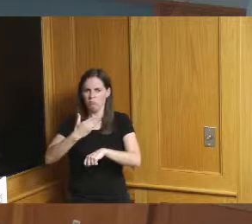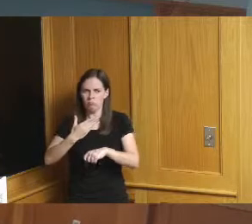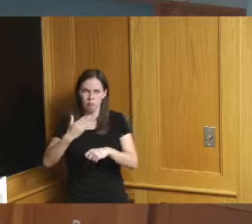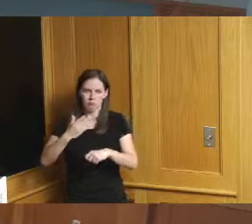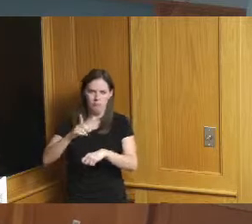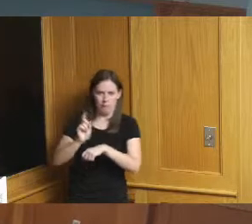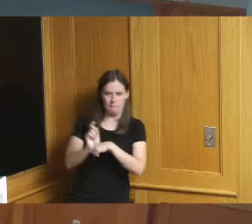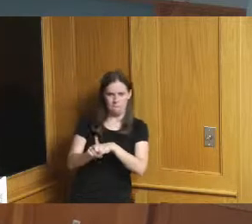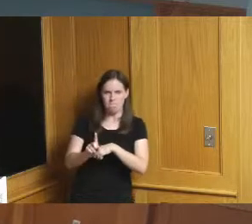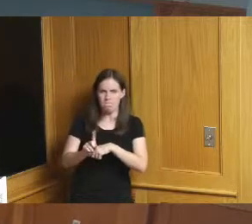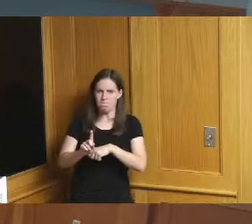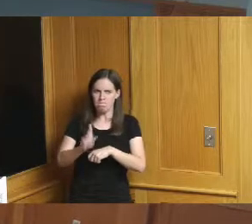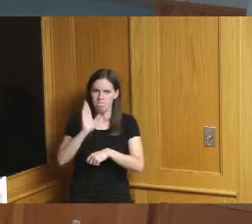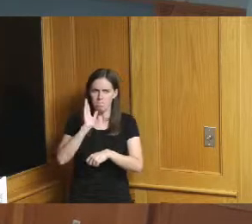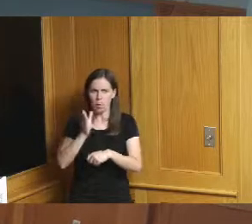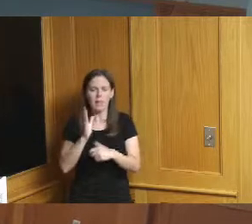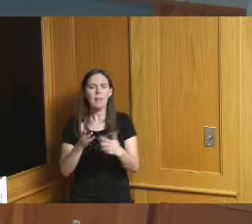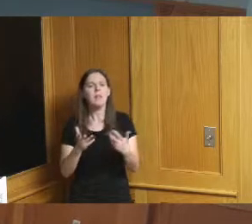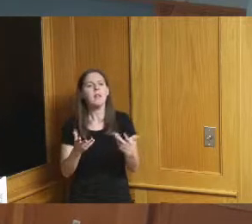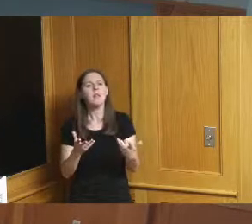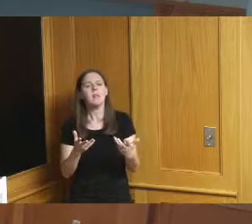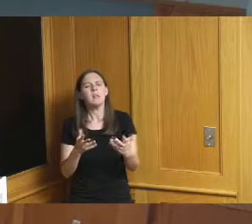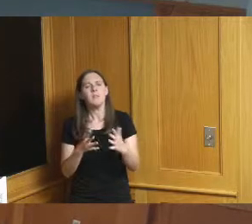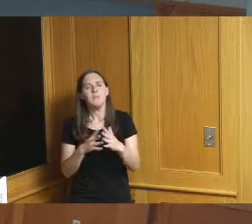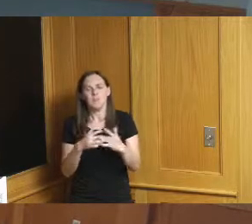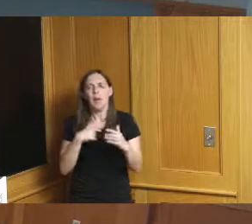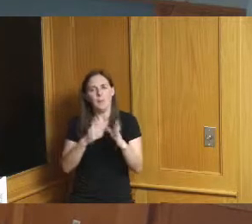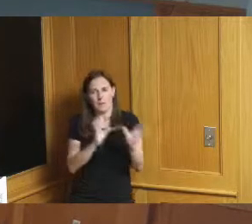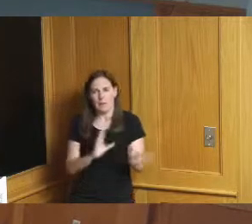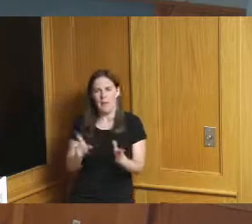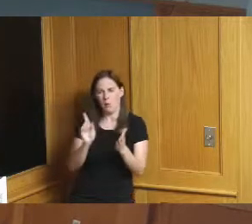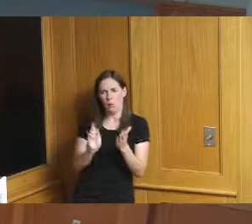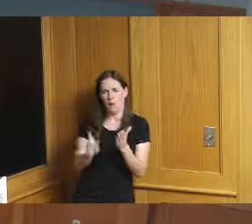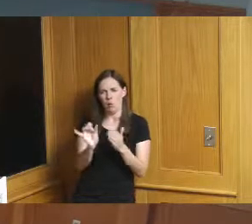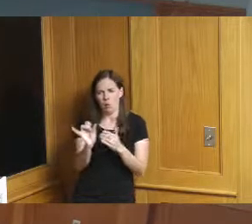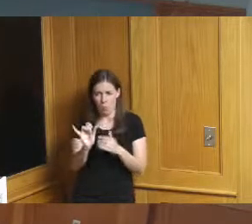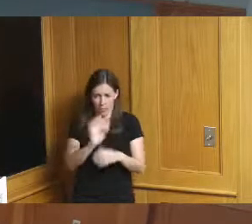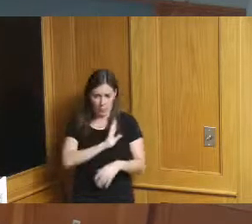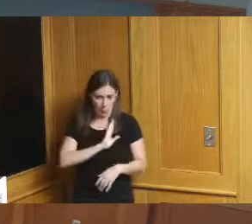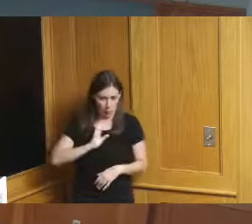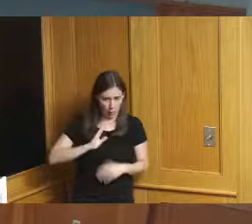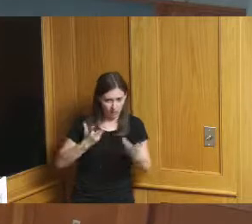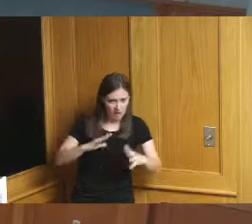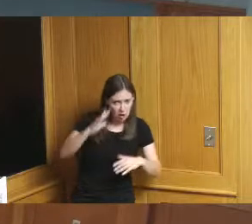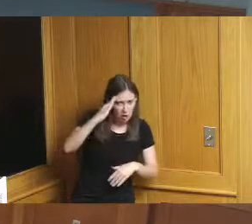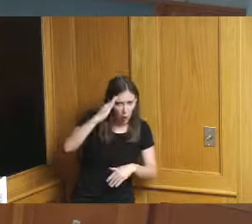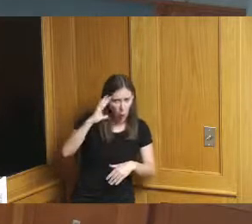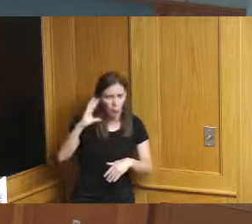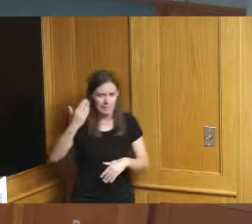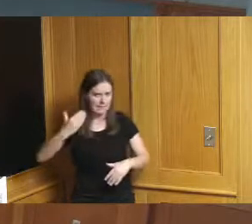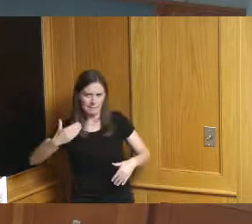um which is what i was going to ask as well did the Board know about this i think we backwards